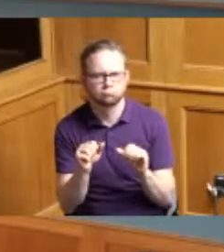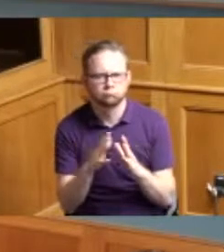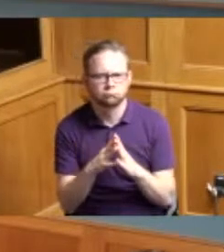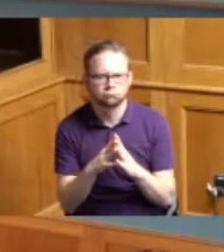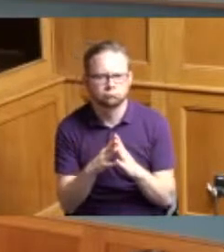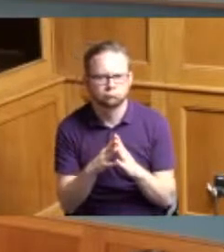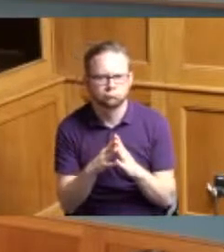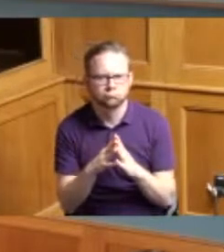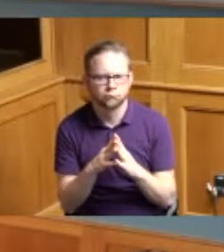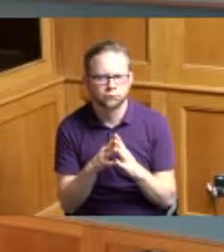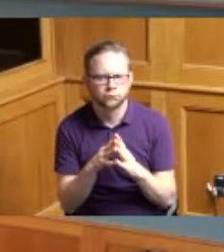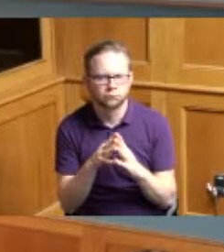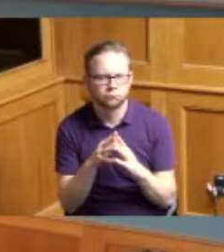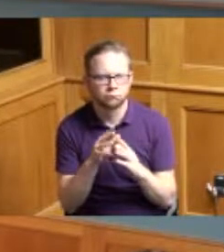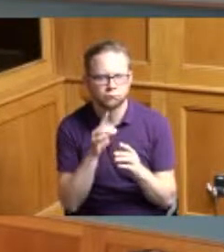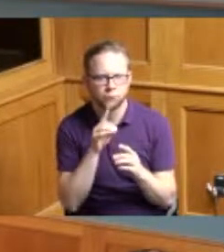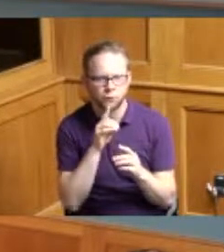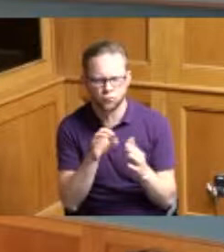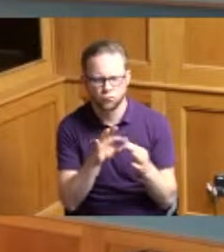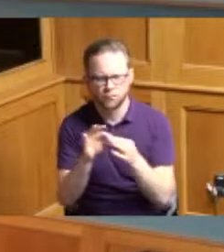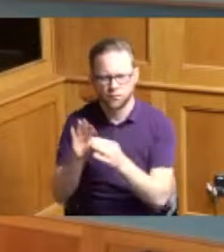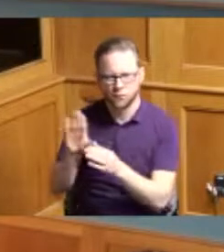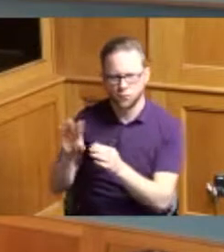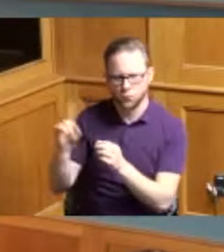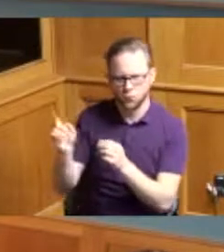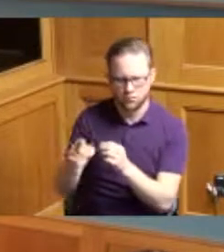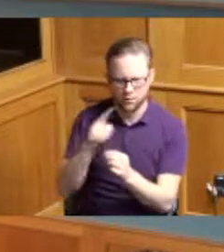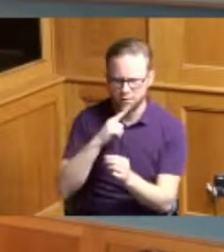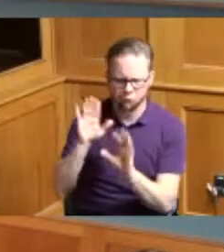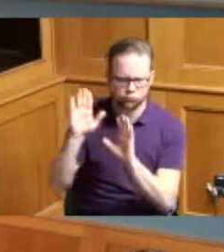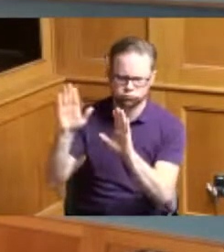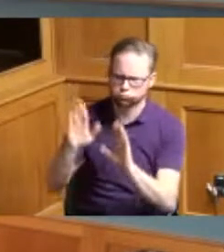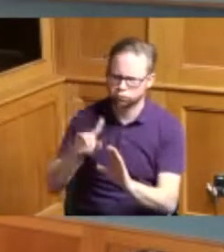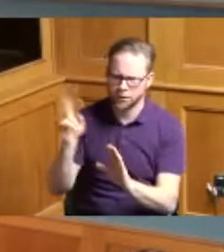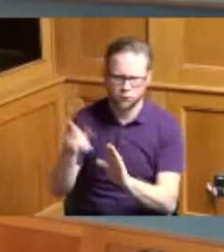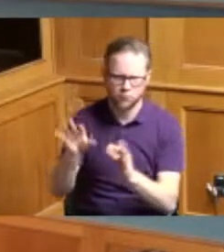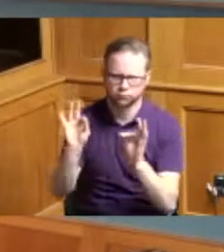piggybacking on your questions I think those are great questions they don't all